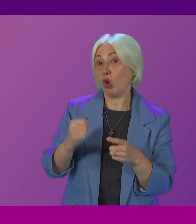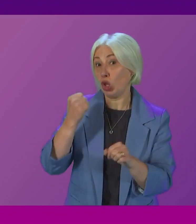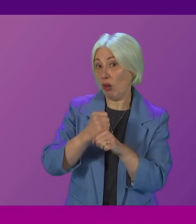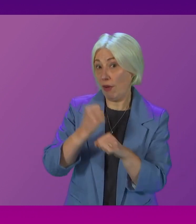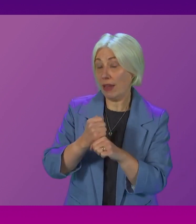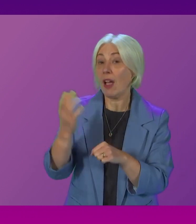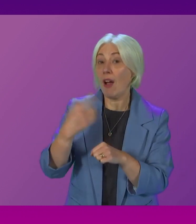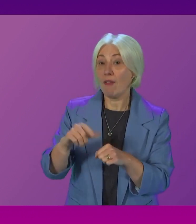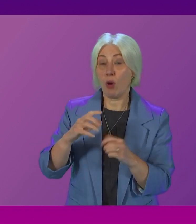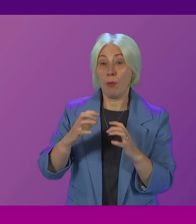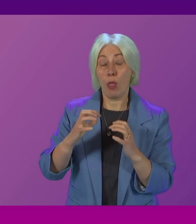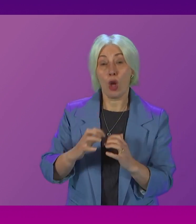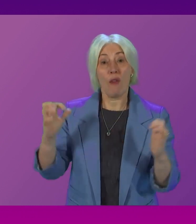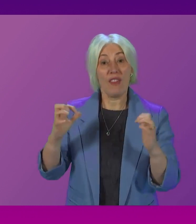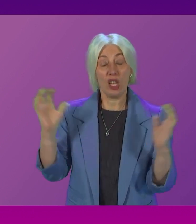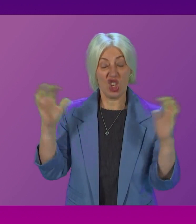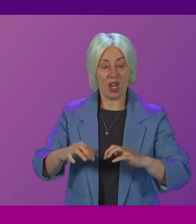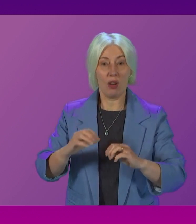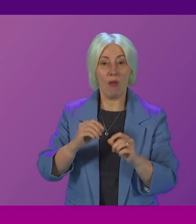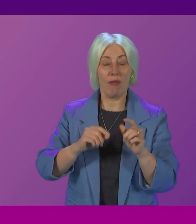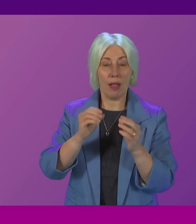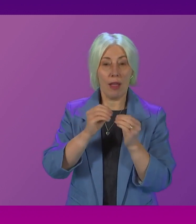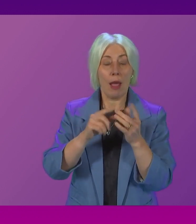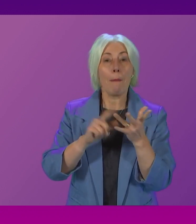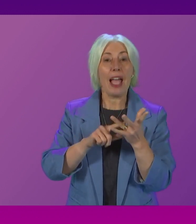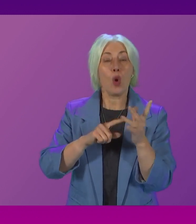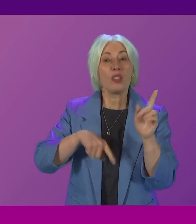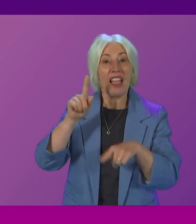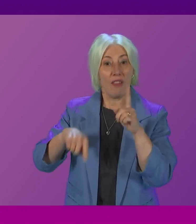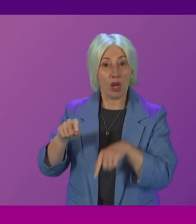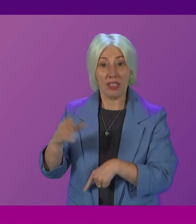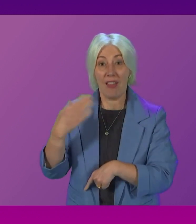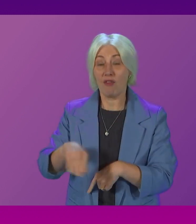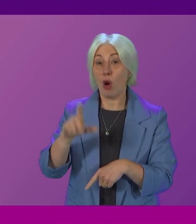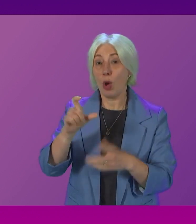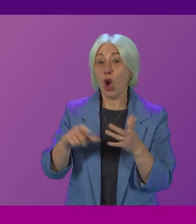Convention on Biological Diversity, culminated at COP15 with more than 300 subnational,